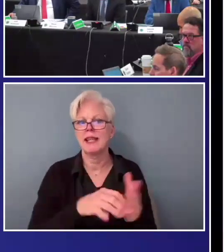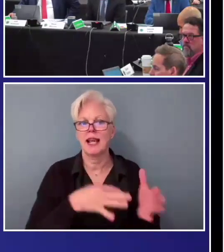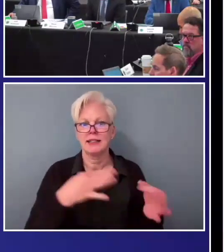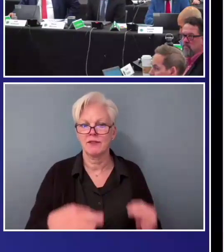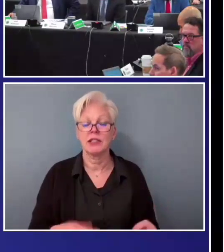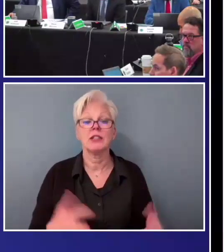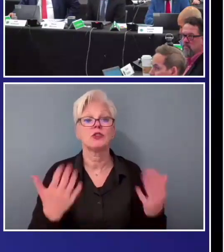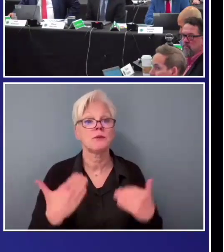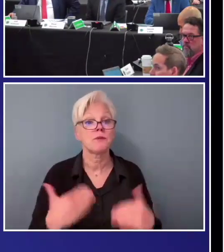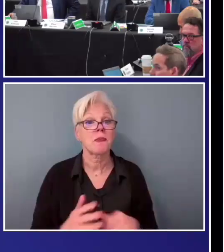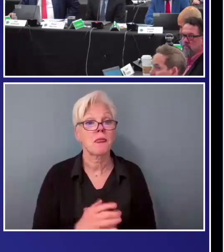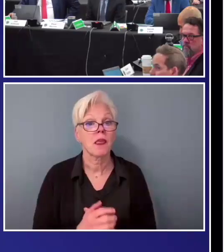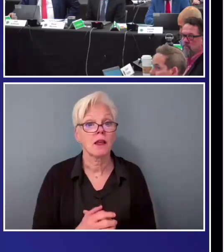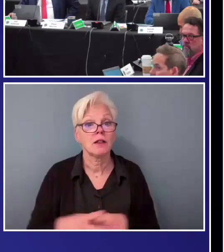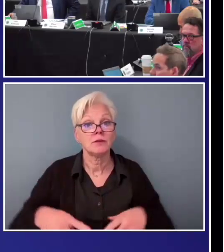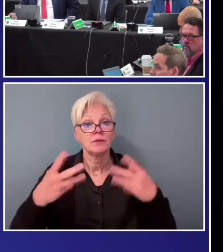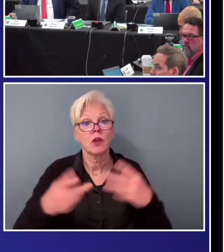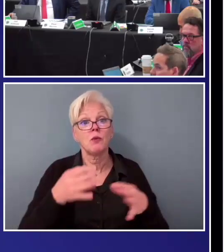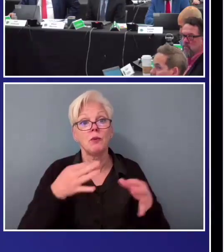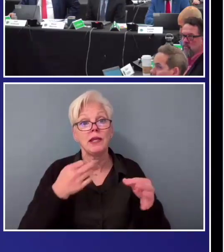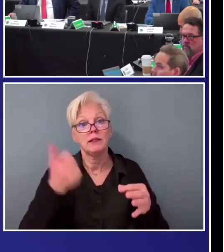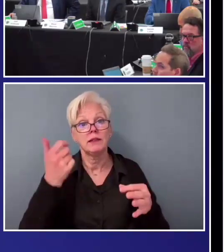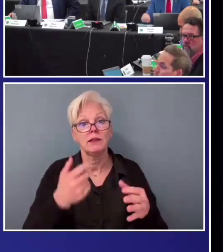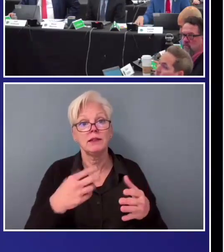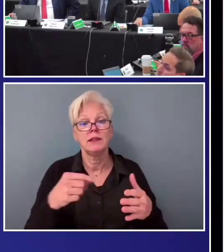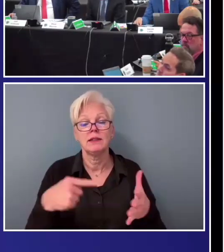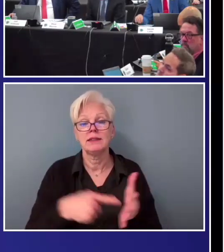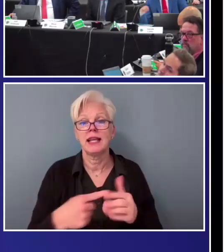we've deleted the definition for debt-to-earnings rates.